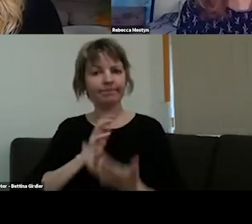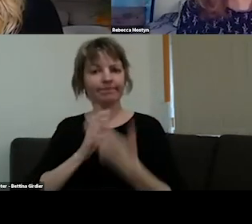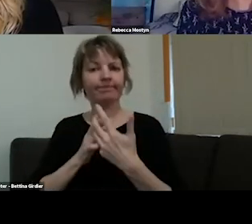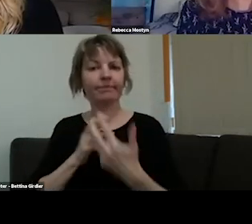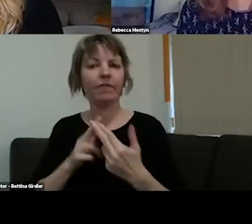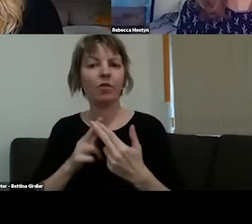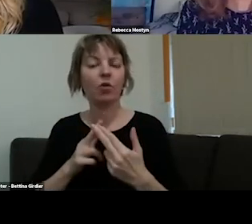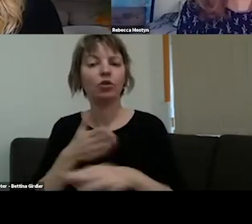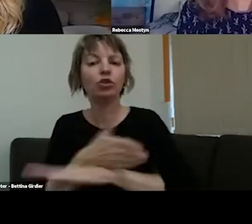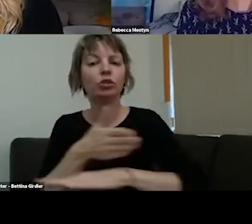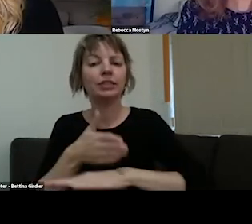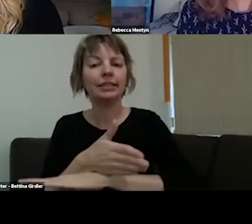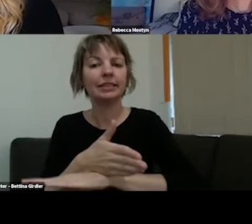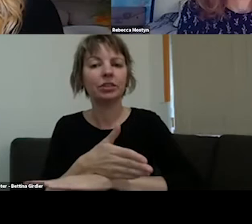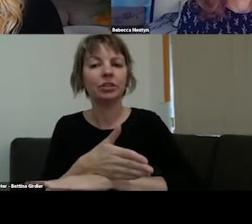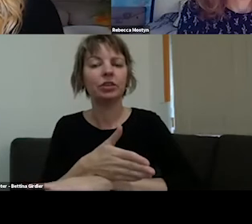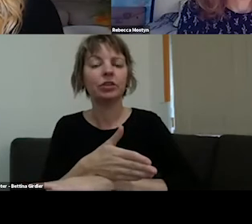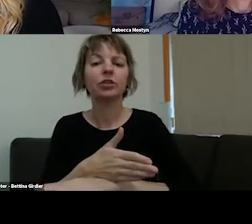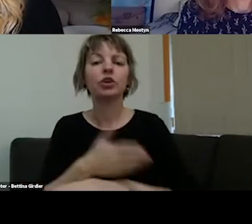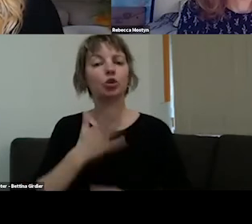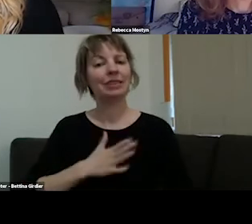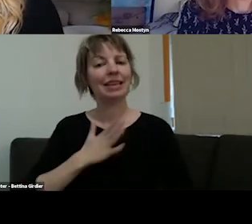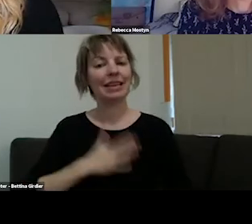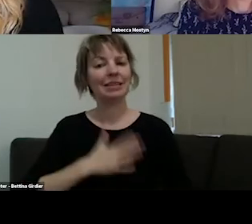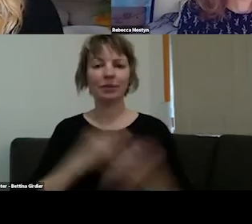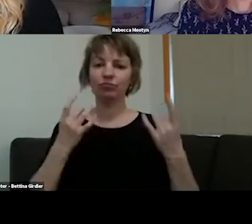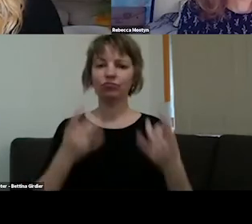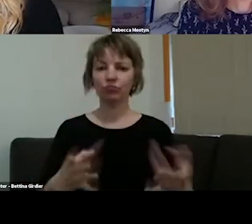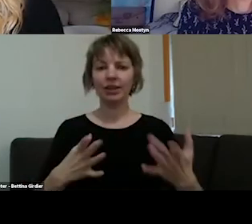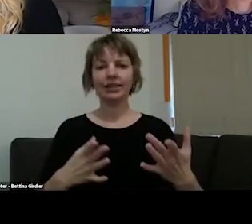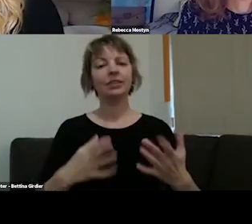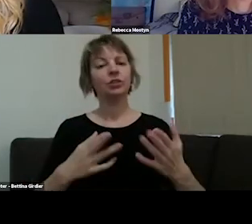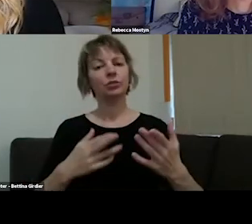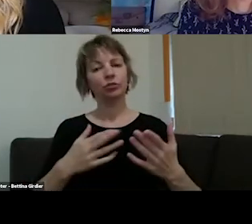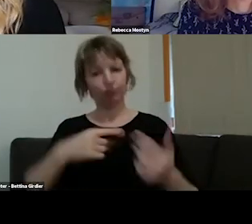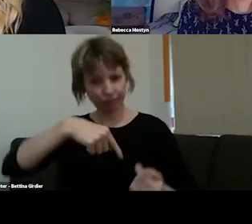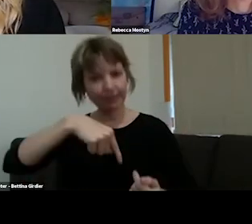The essence of being in the AFP is that, again, you are deployable and fit for active service.